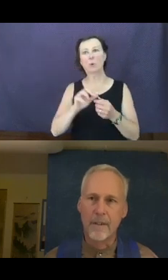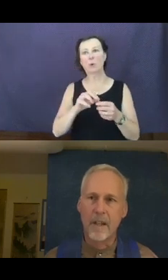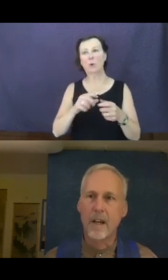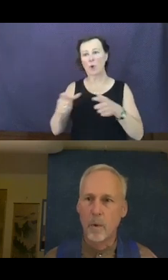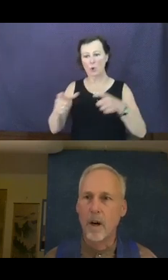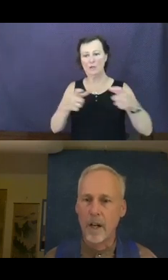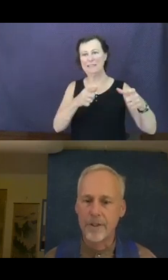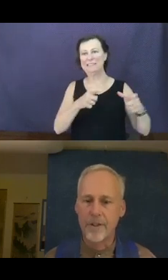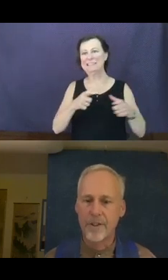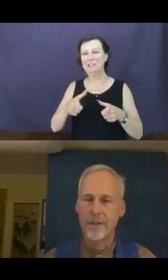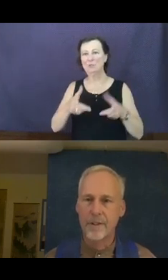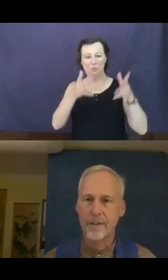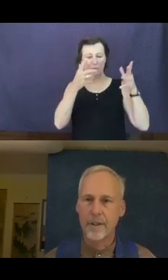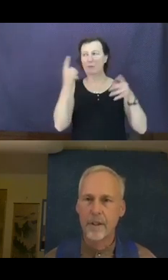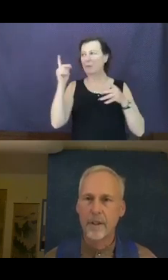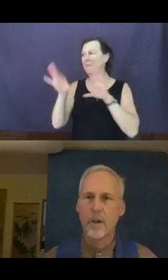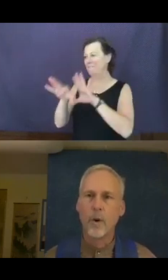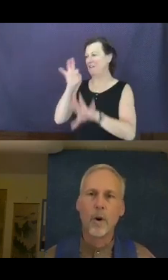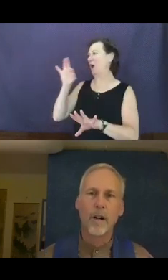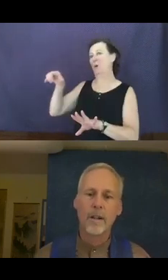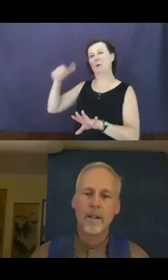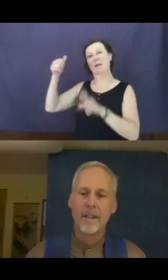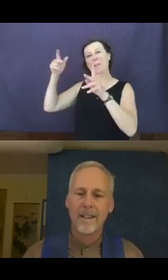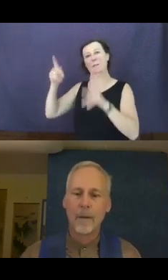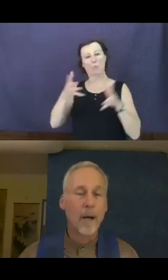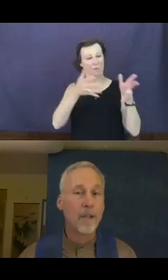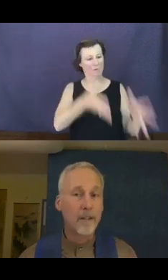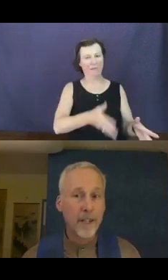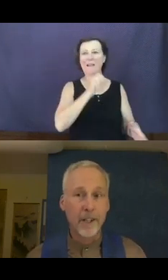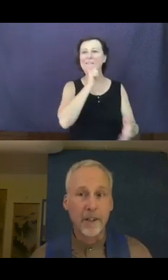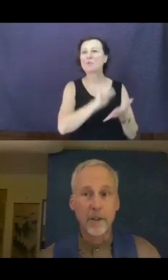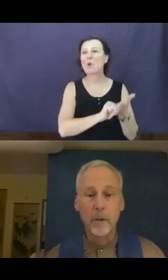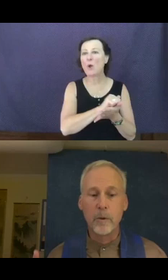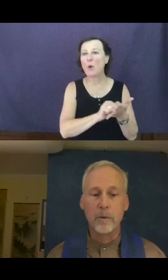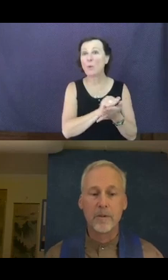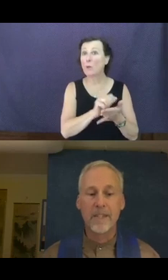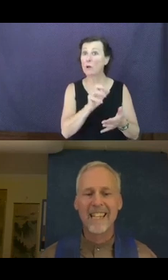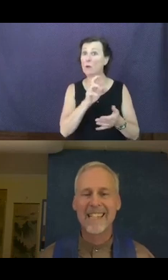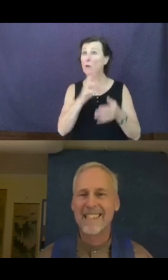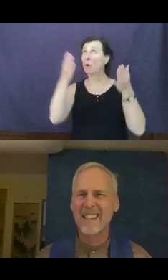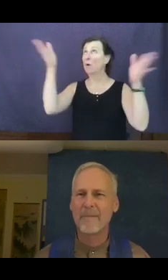unwashed, or a public figure who says something